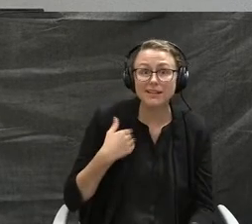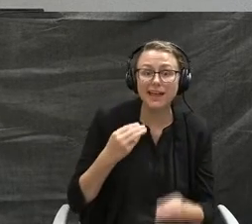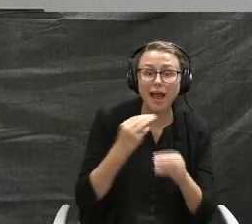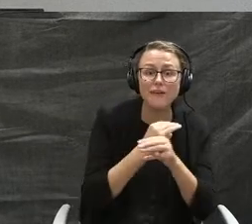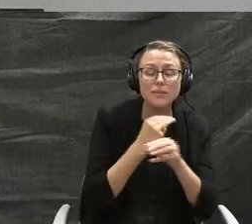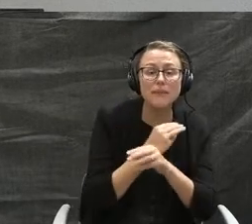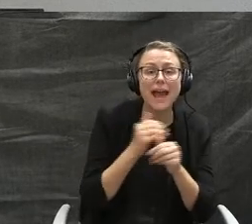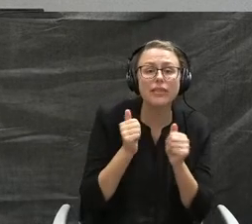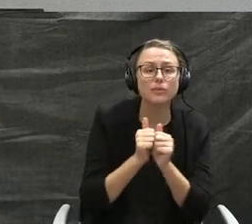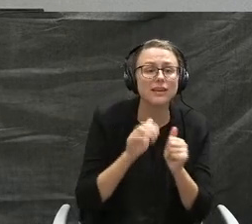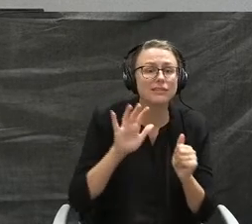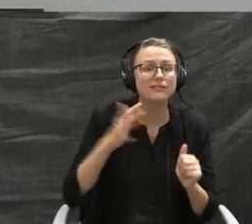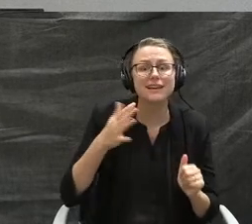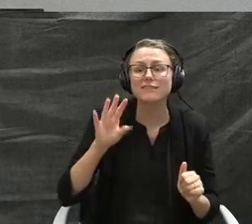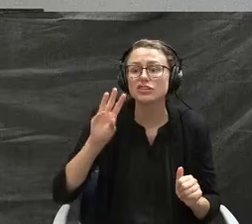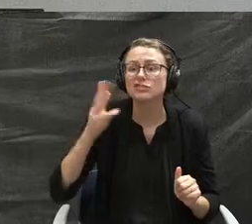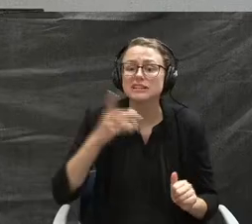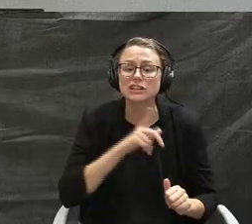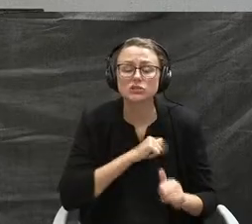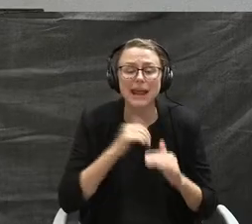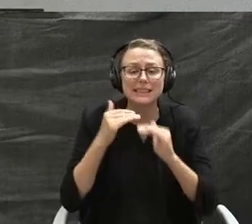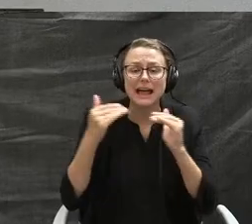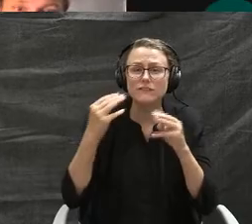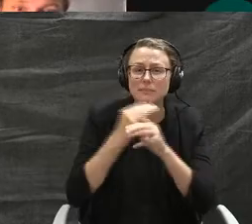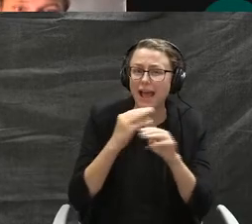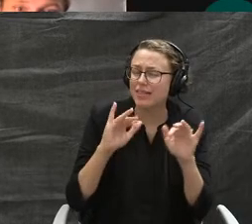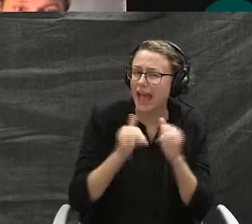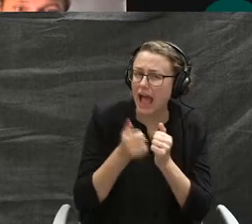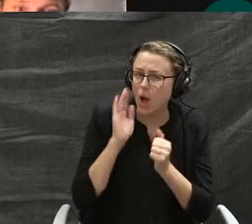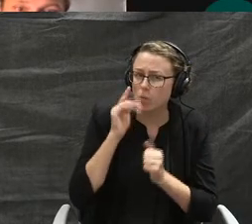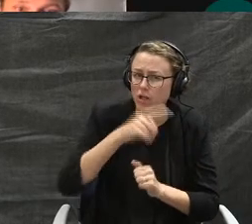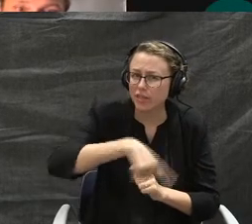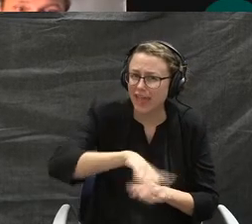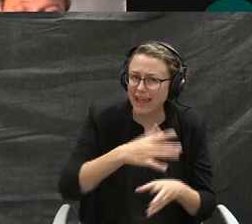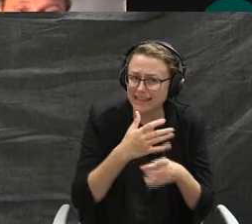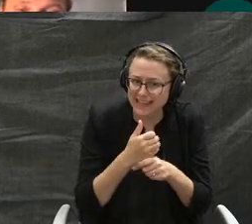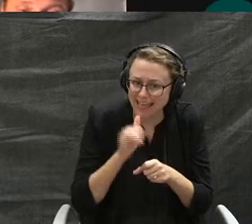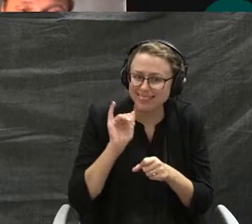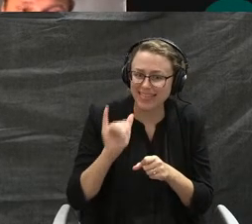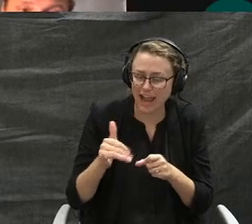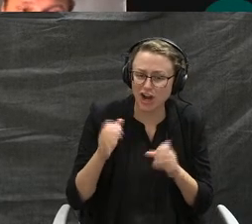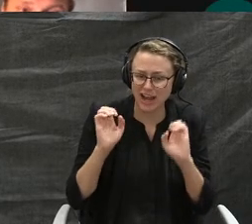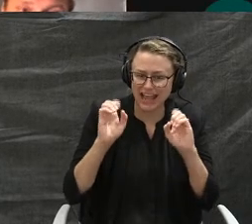grade level math? Or they how are they going to get that differentiation if they're in two different locations? That's